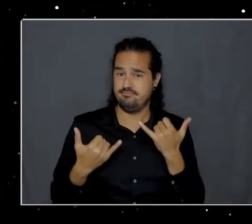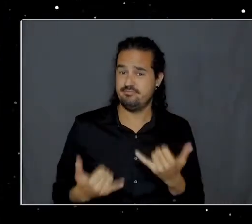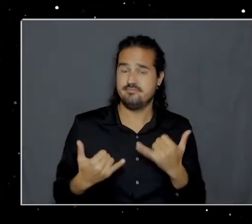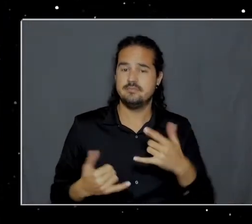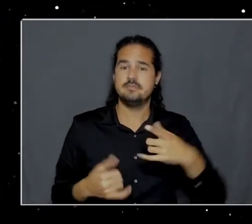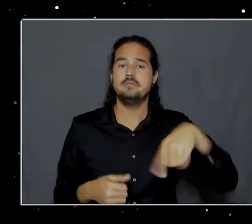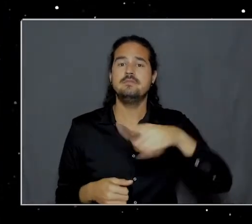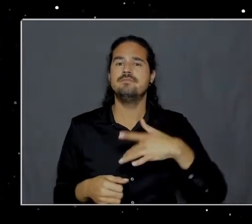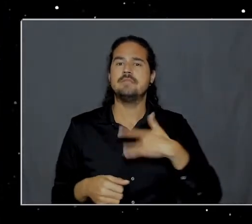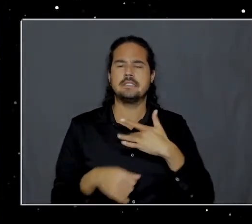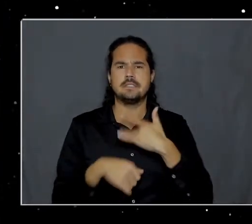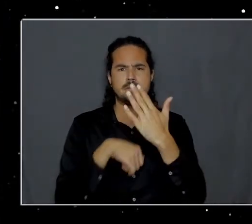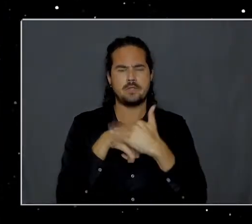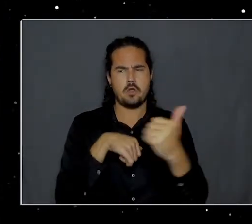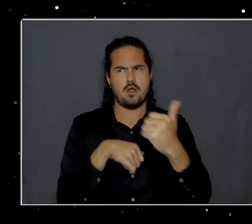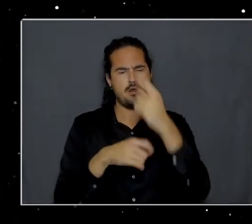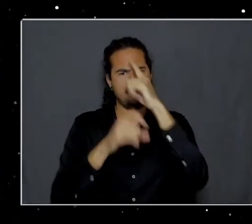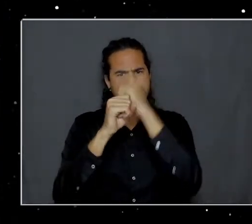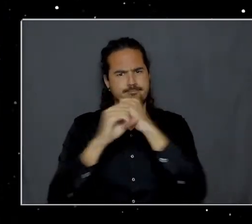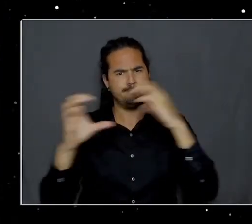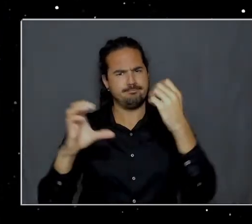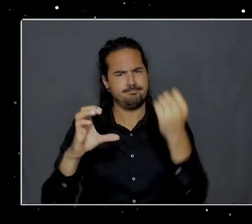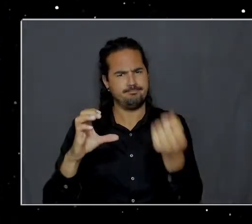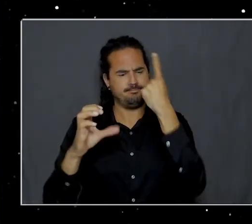CALLED TO IS AN UNDERSTANDING OF